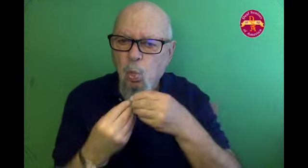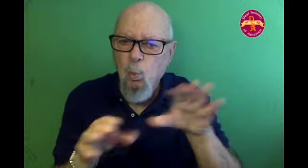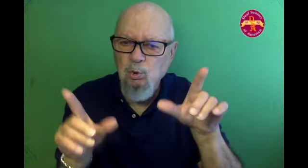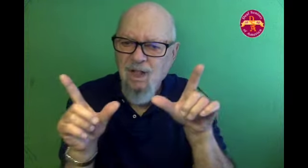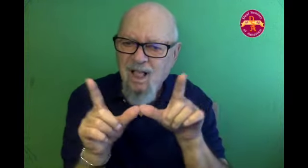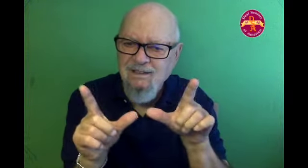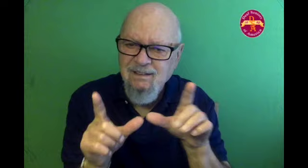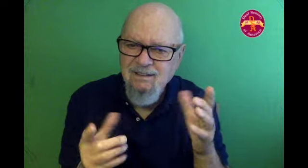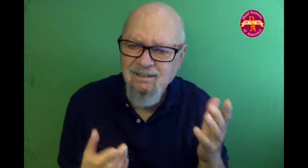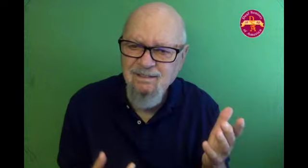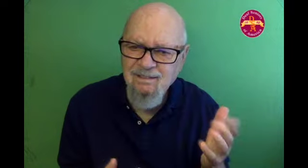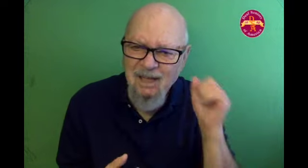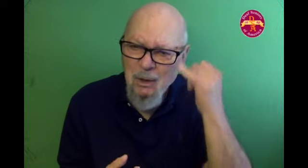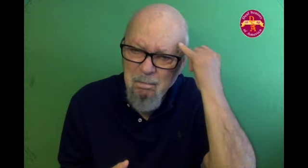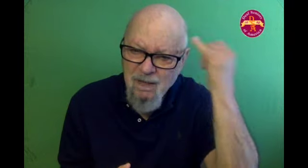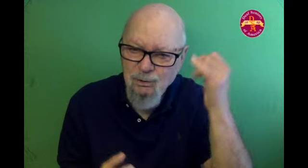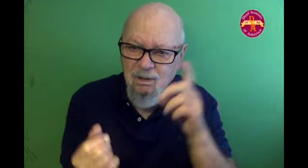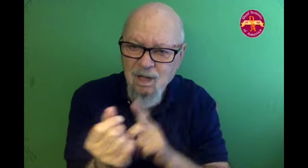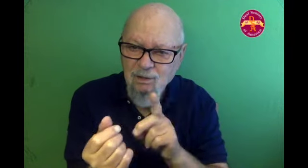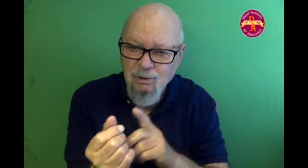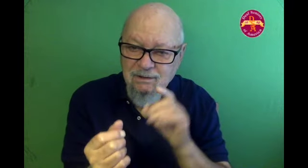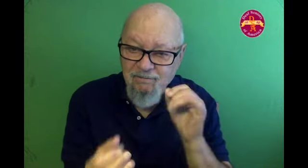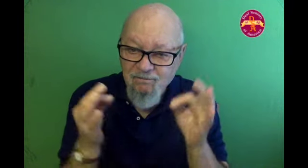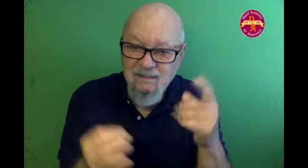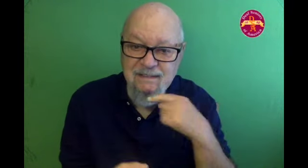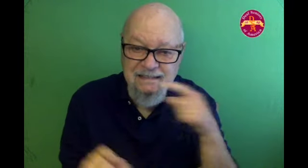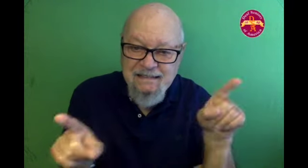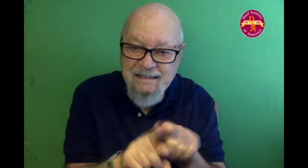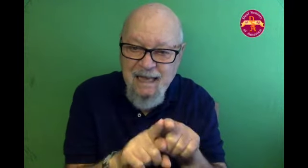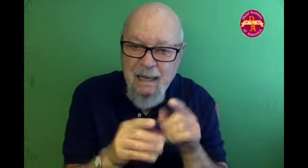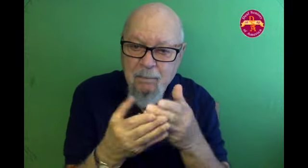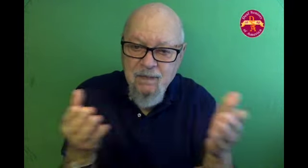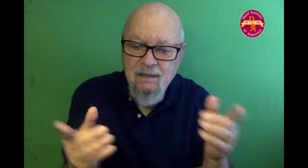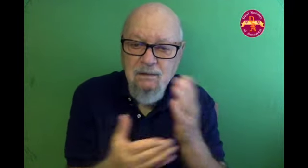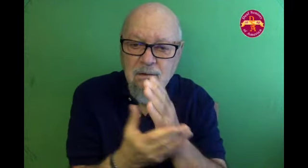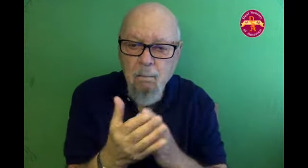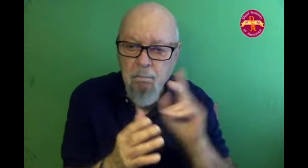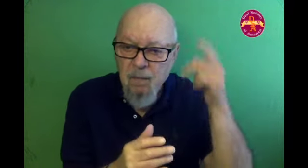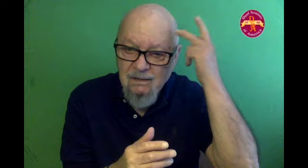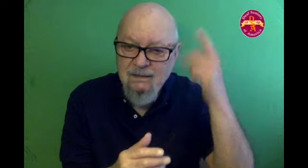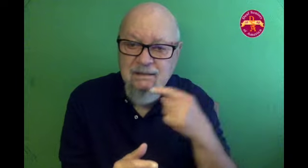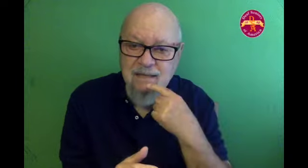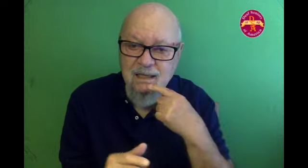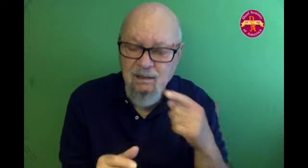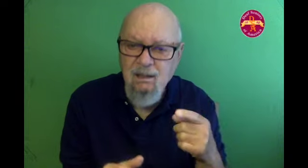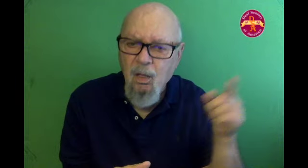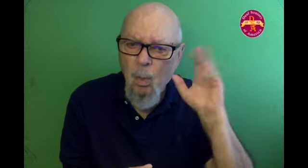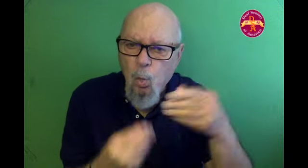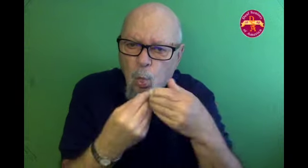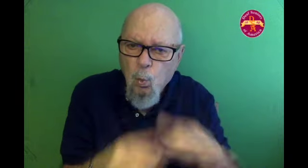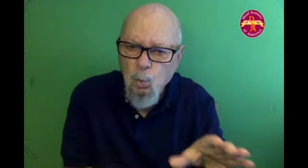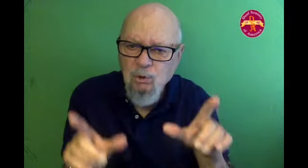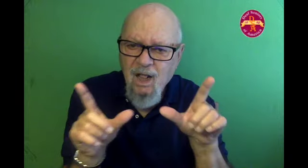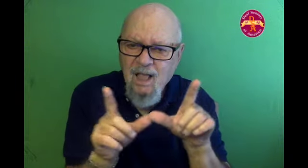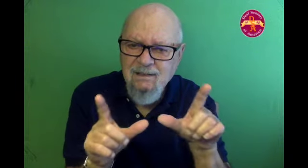They would have lost their licenses.